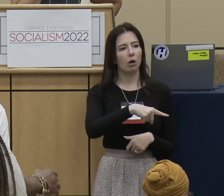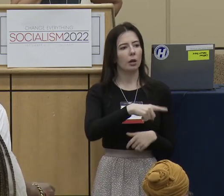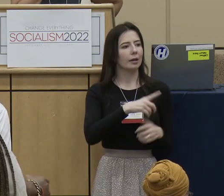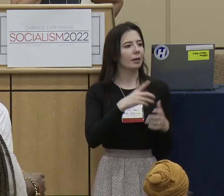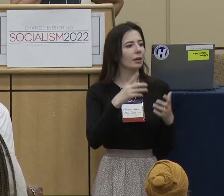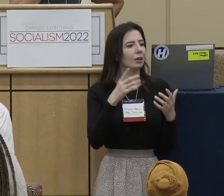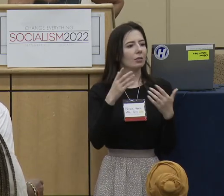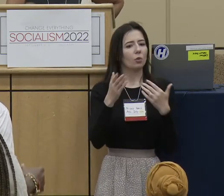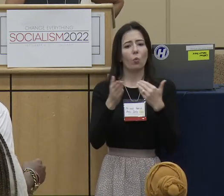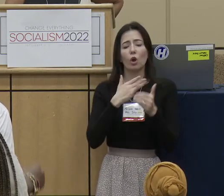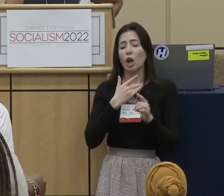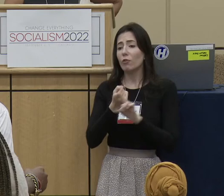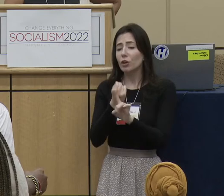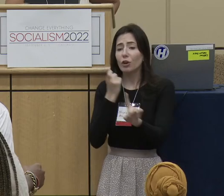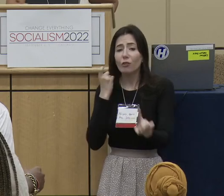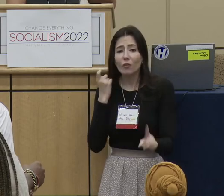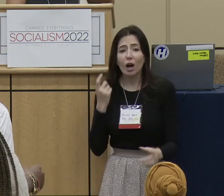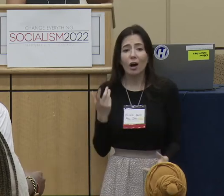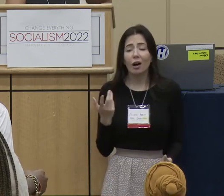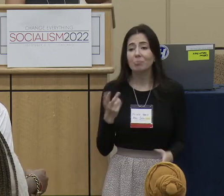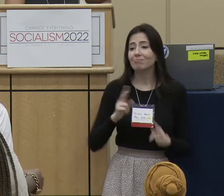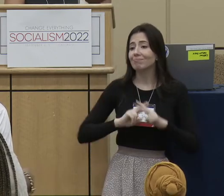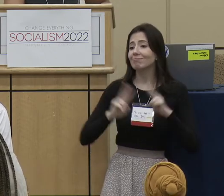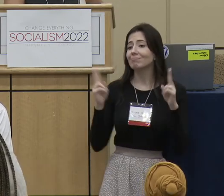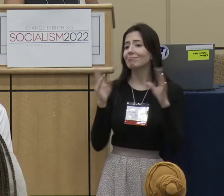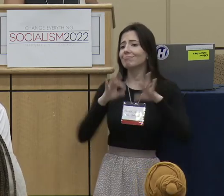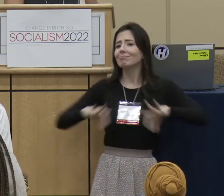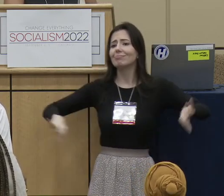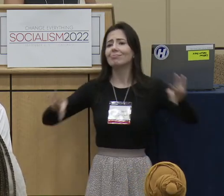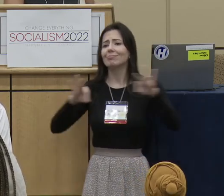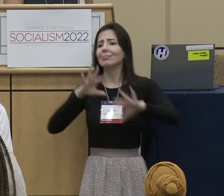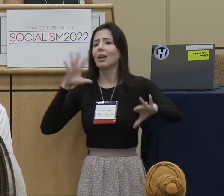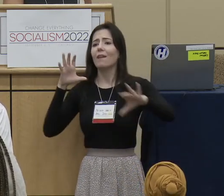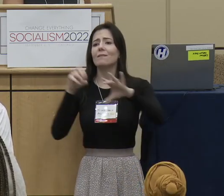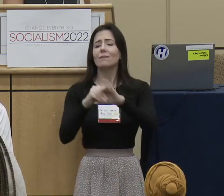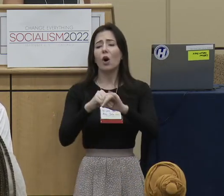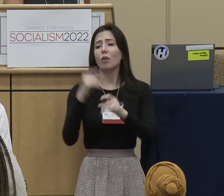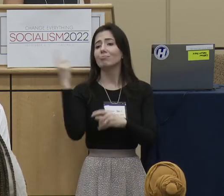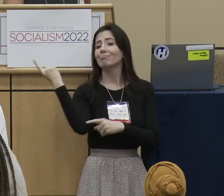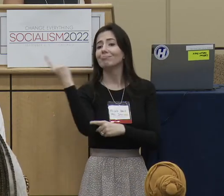keep fighting, because I need you. Not only that, wherever